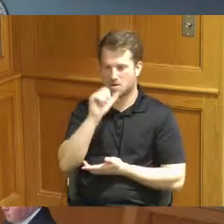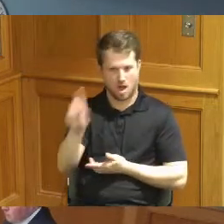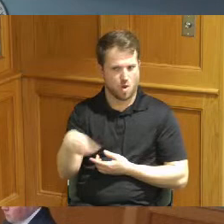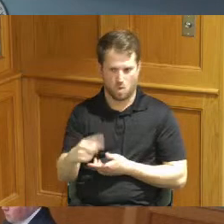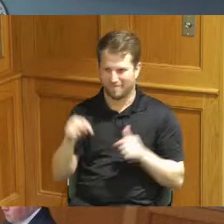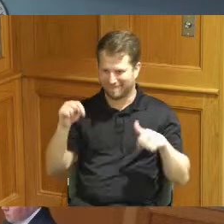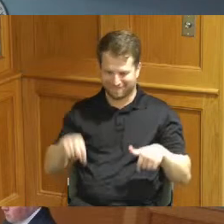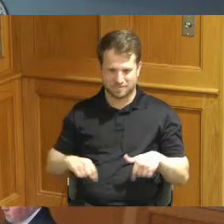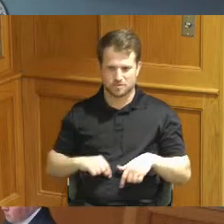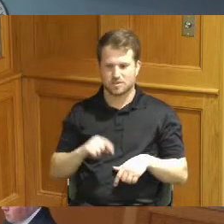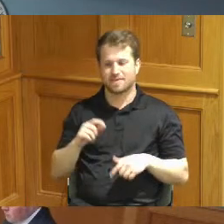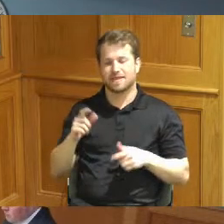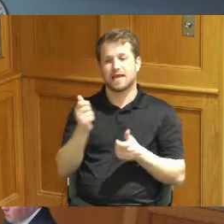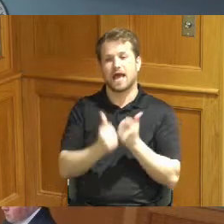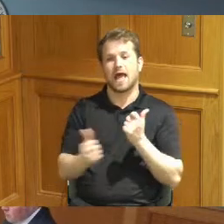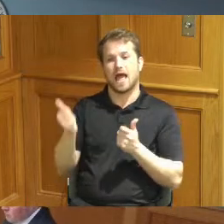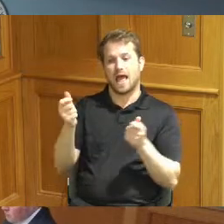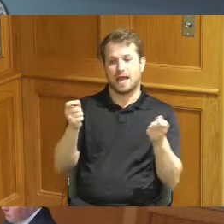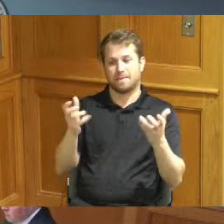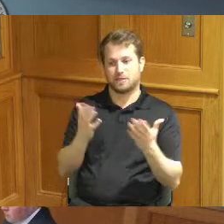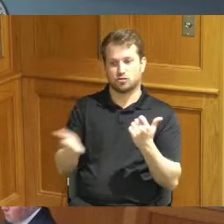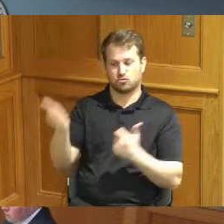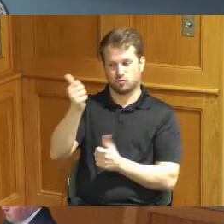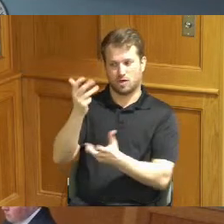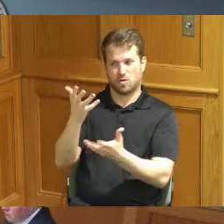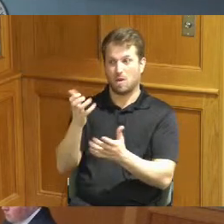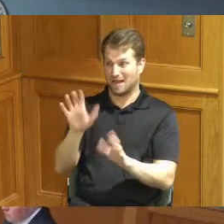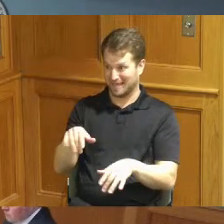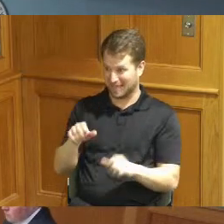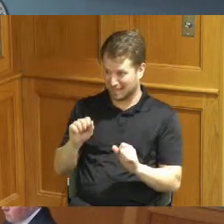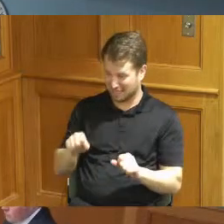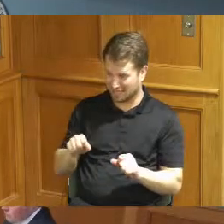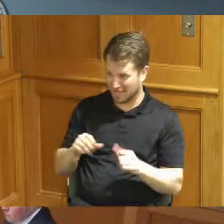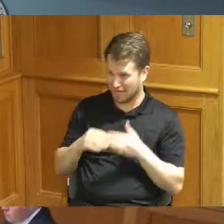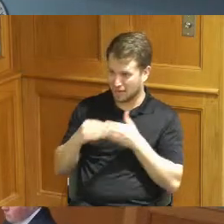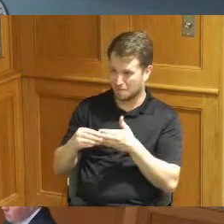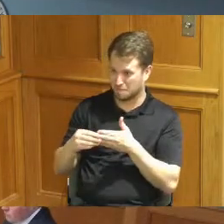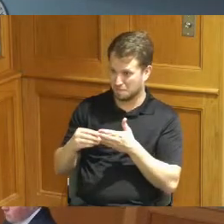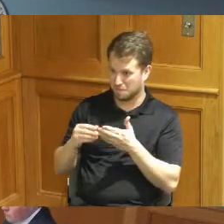ask the Administrator can you get us a pilot if we got these Street people that's supposed to be